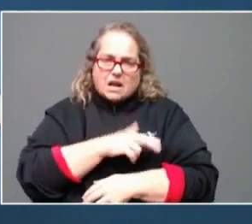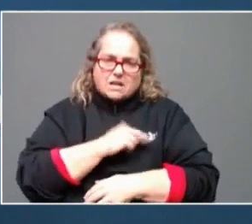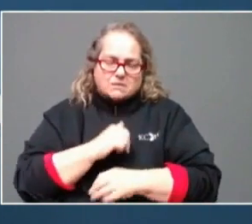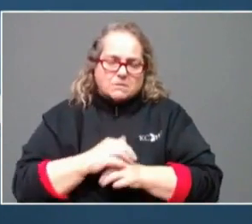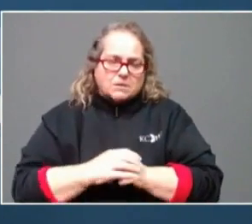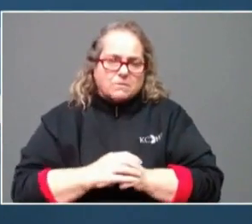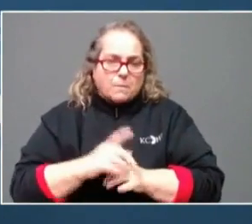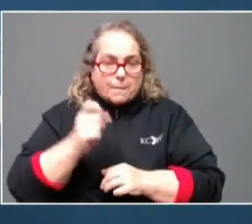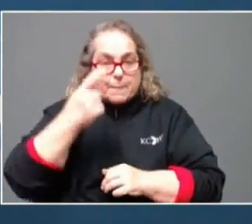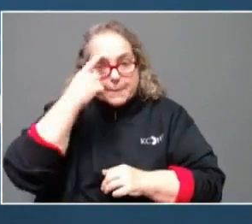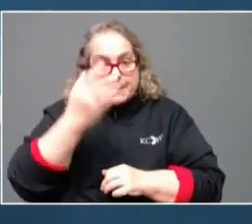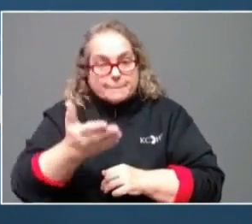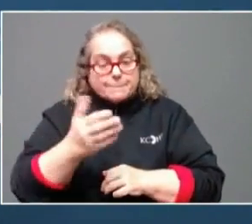Debby Yetter from the courier journal.